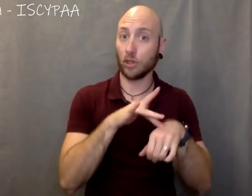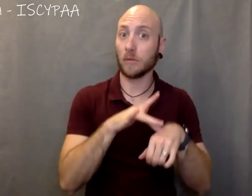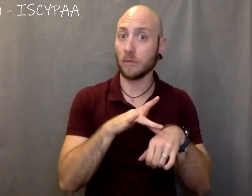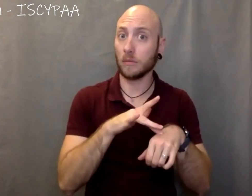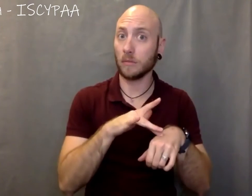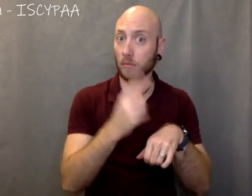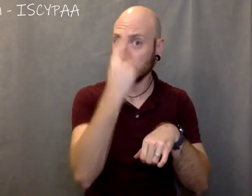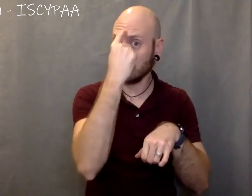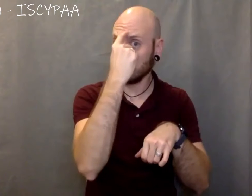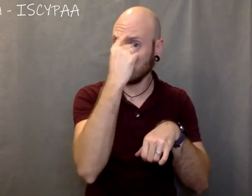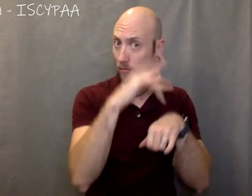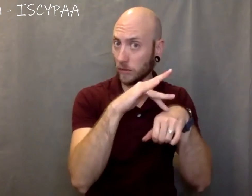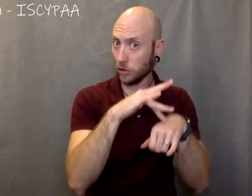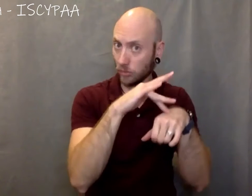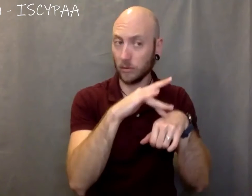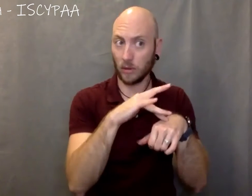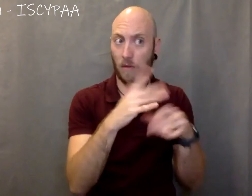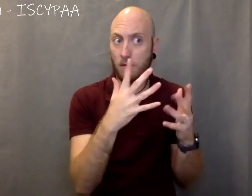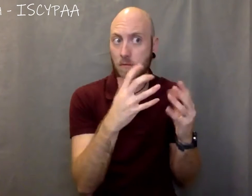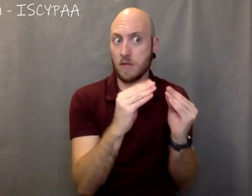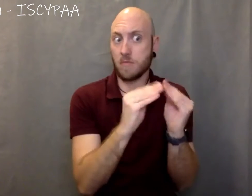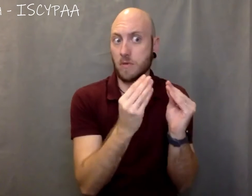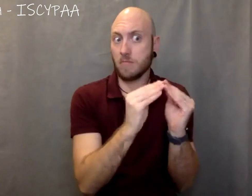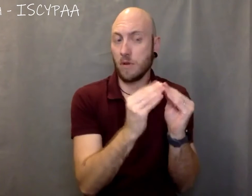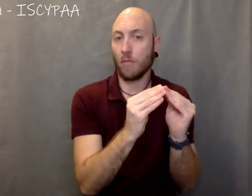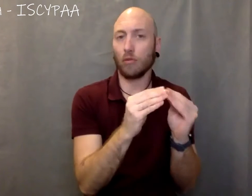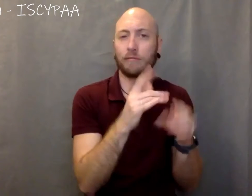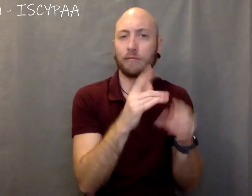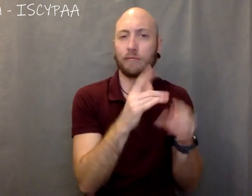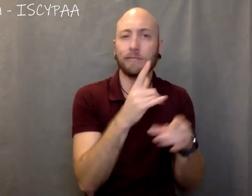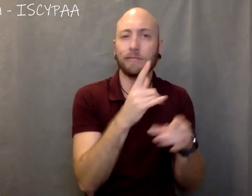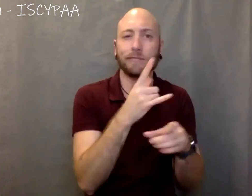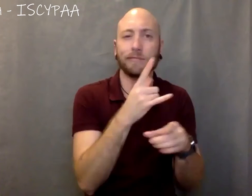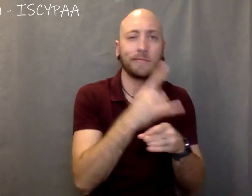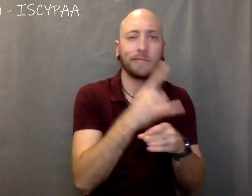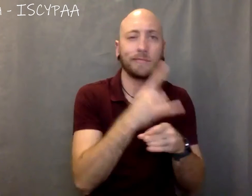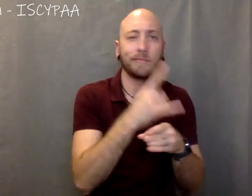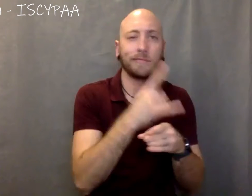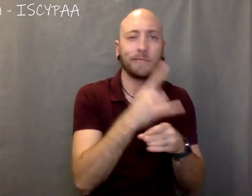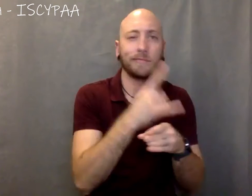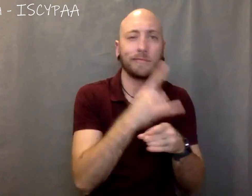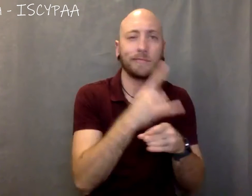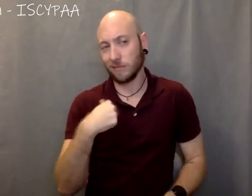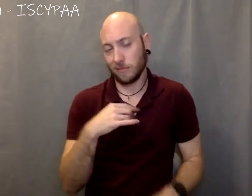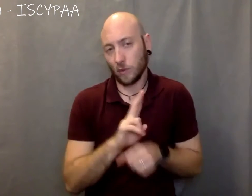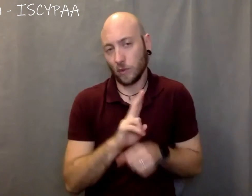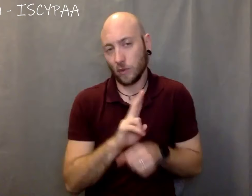a mental obsession to drink or use drugs and drugs are a big part of my story, and it's